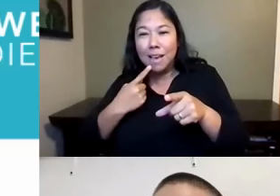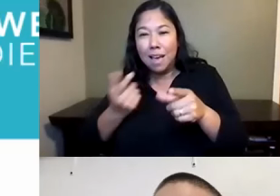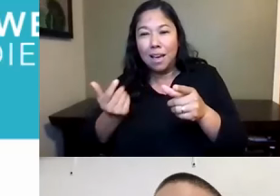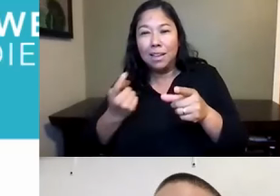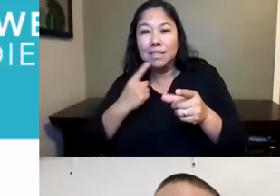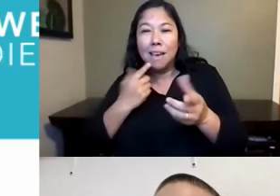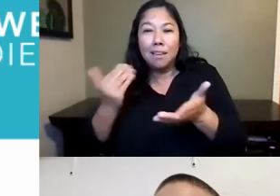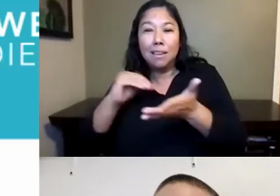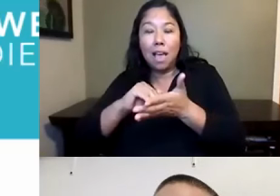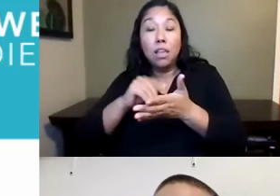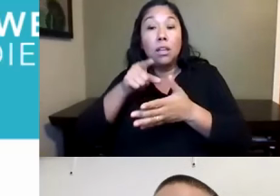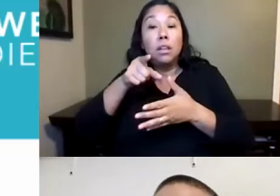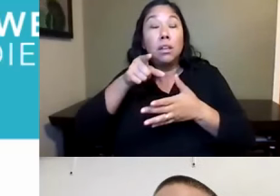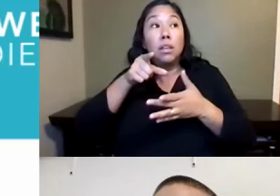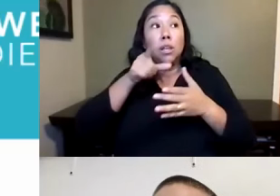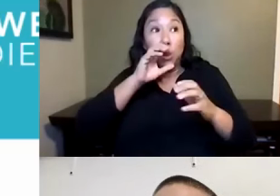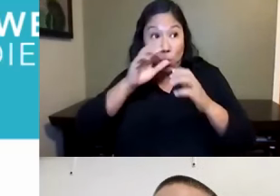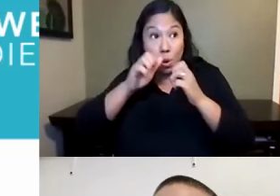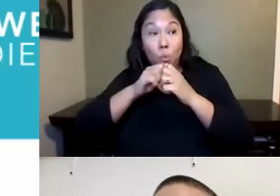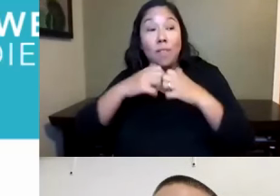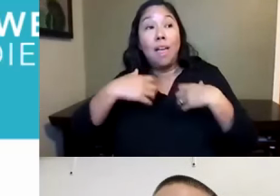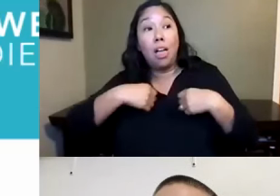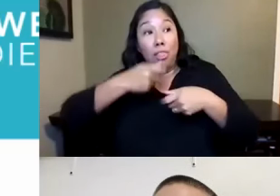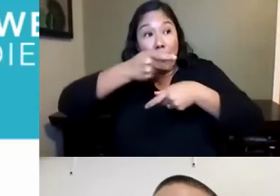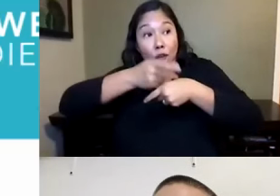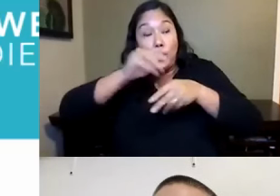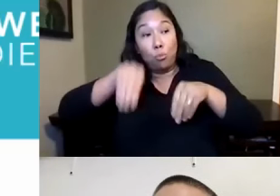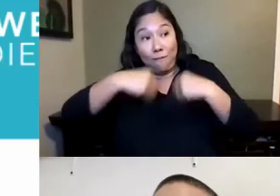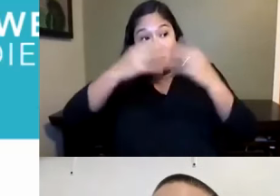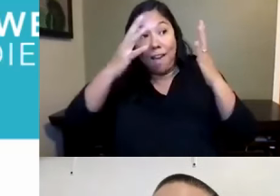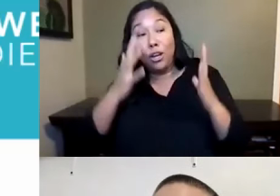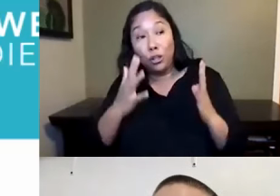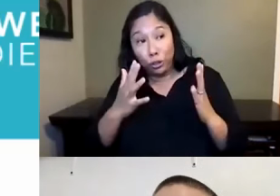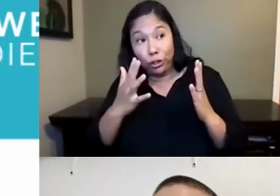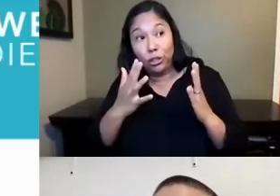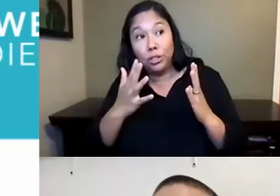communicate with your healthcare providers for any concerns.